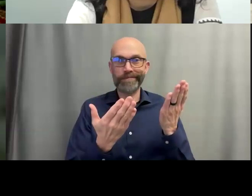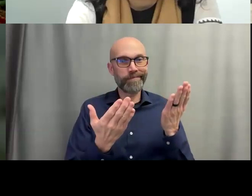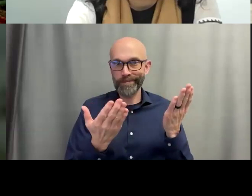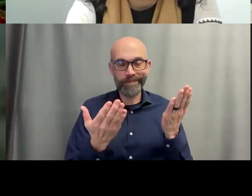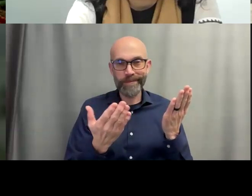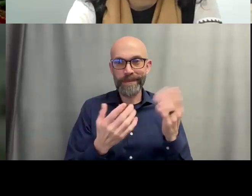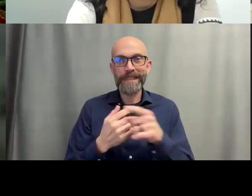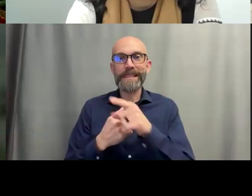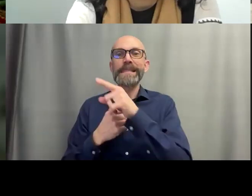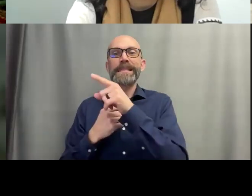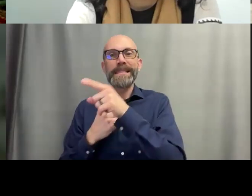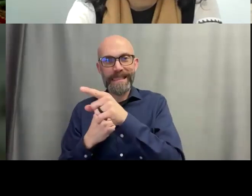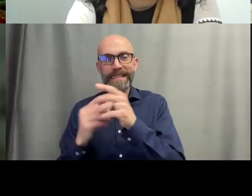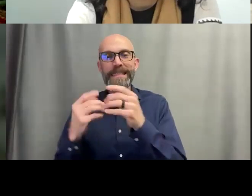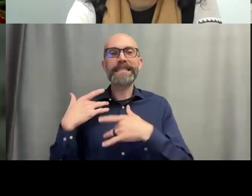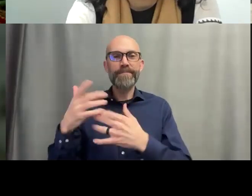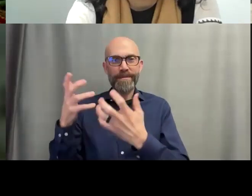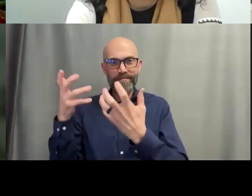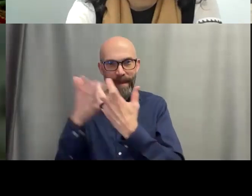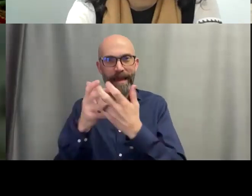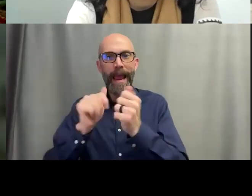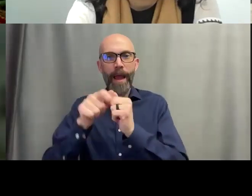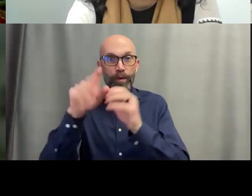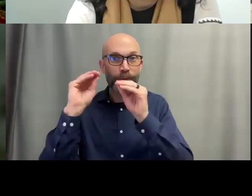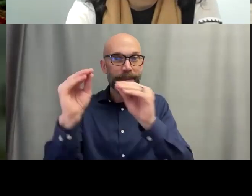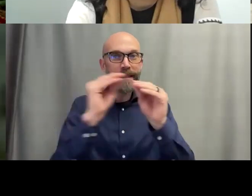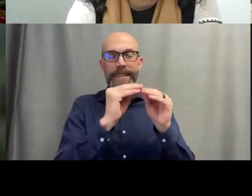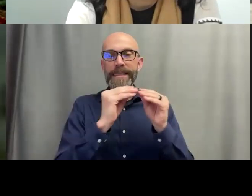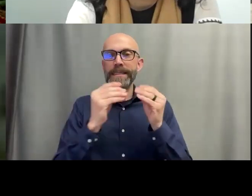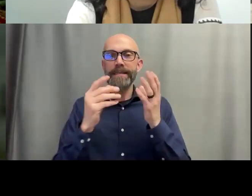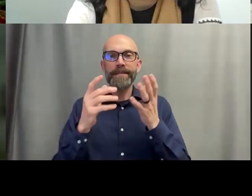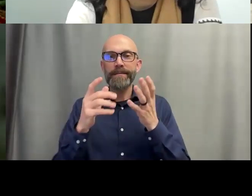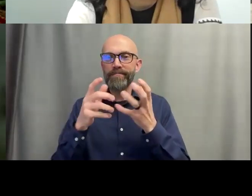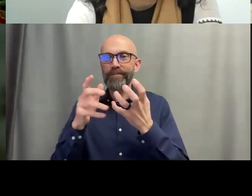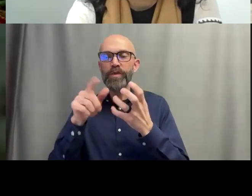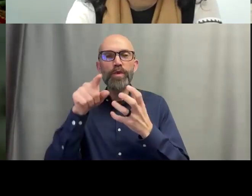with the way that you teach, aligns with, you know, what's relevant for your students much more.